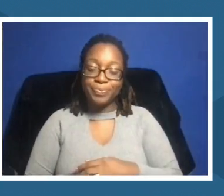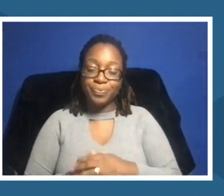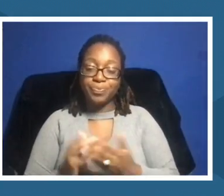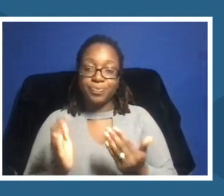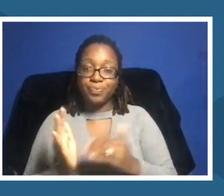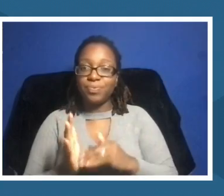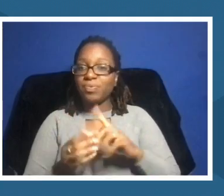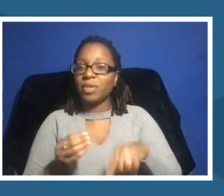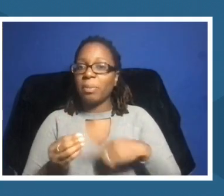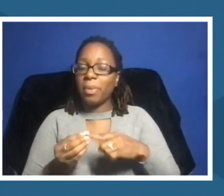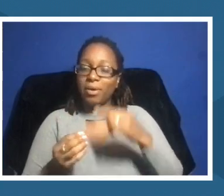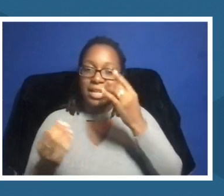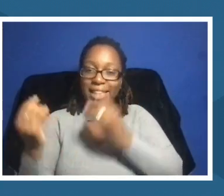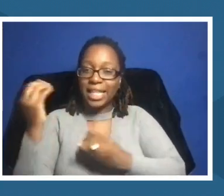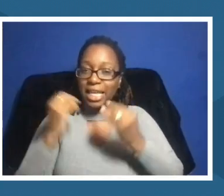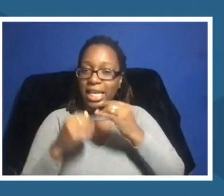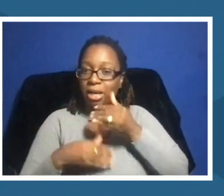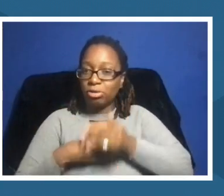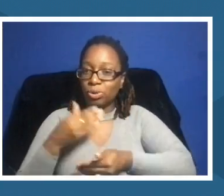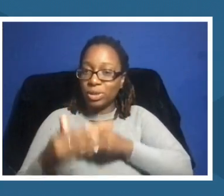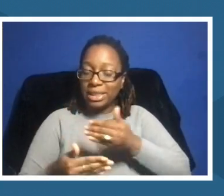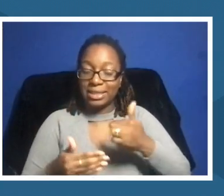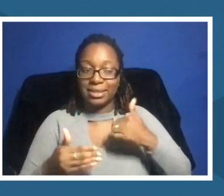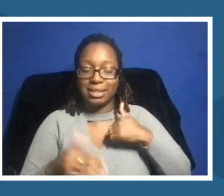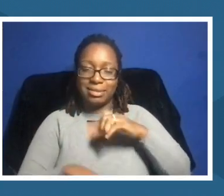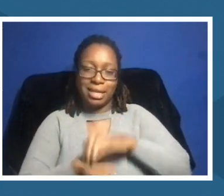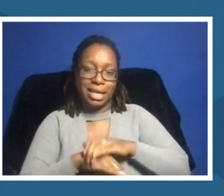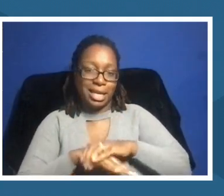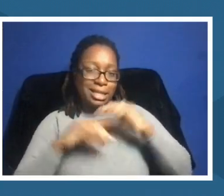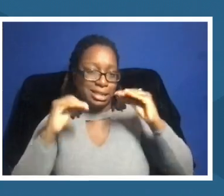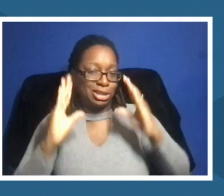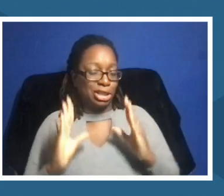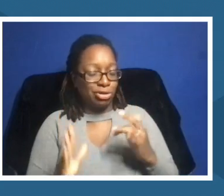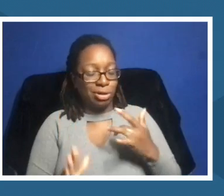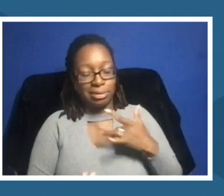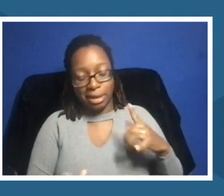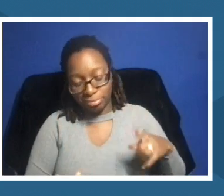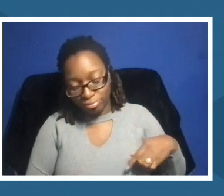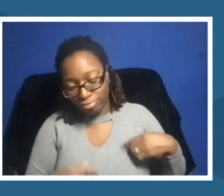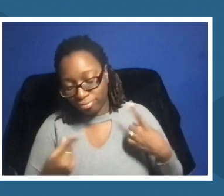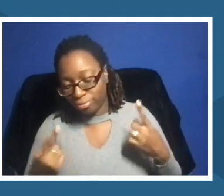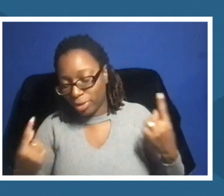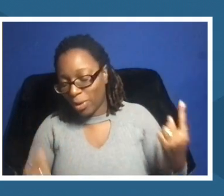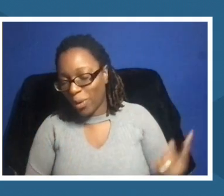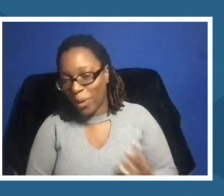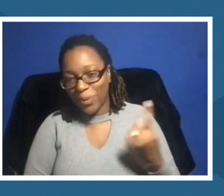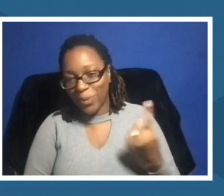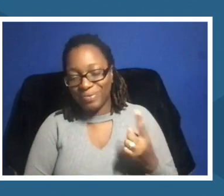something that i always did as an english teacher um and one of the things